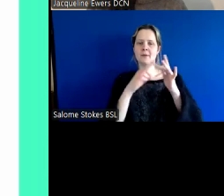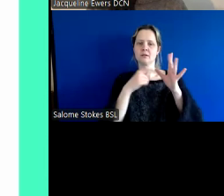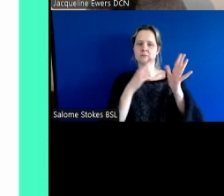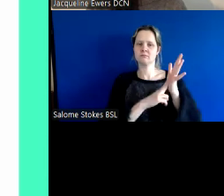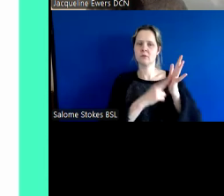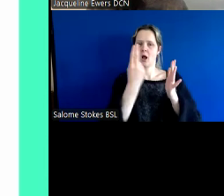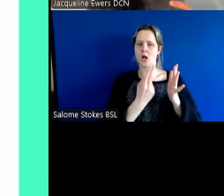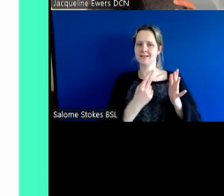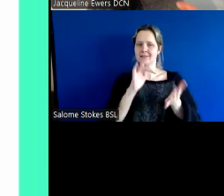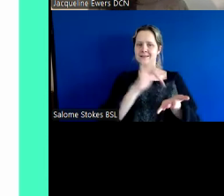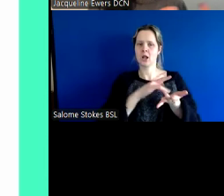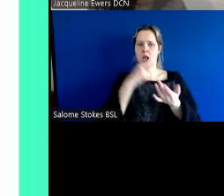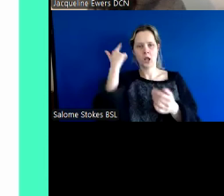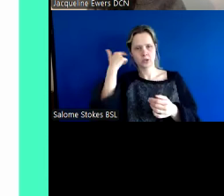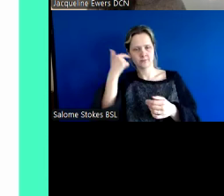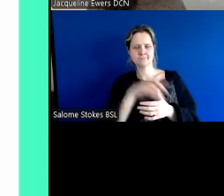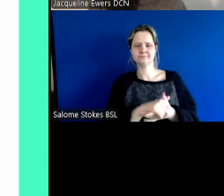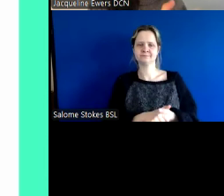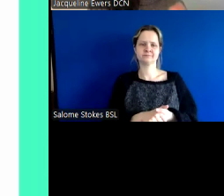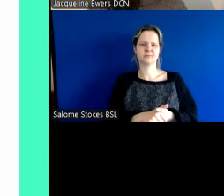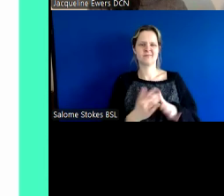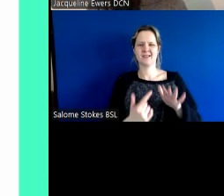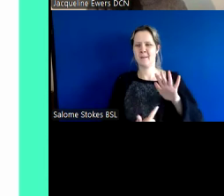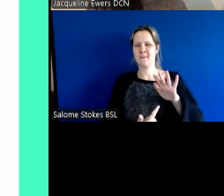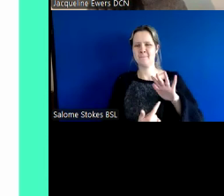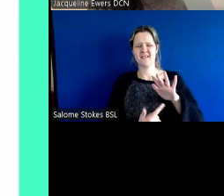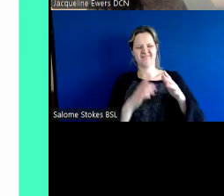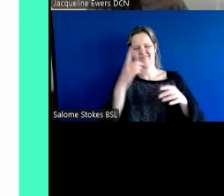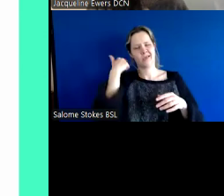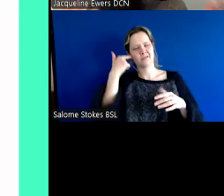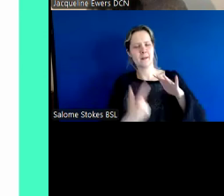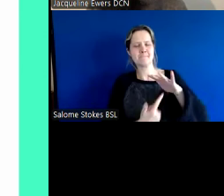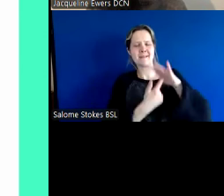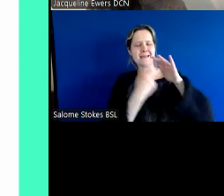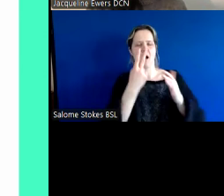It's one of the main arts centers in London. It's got a large offering